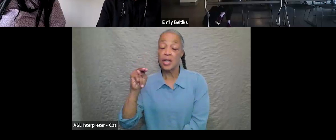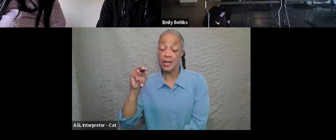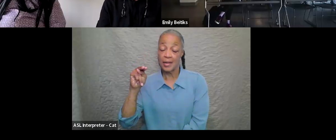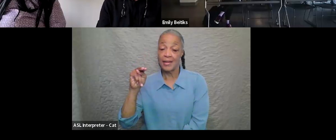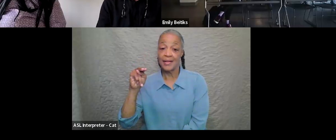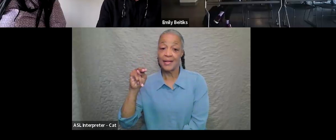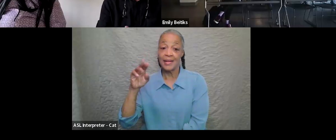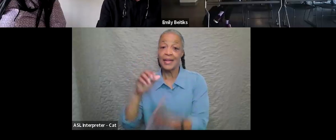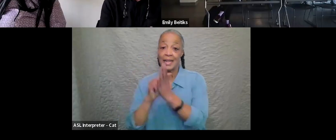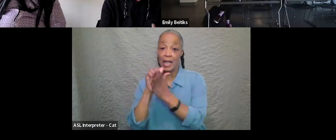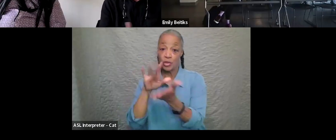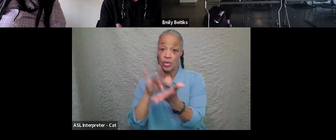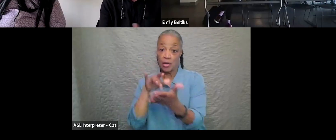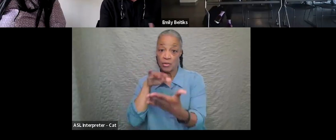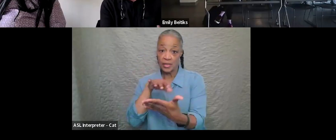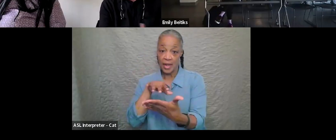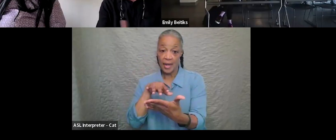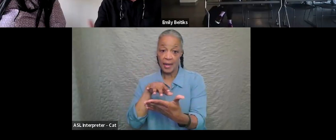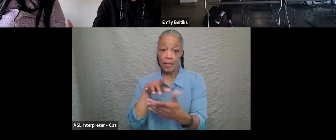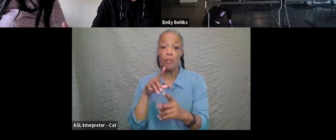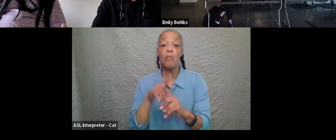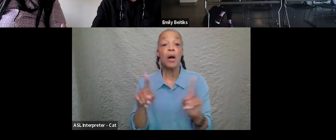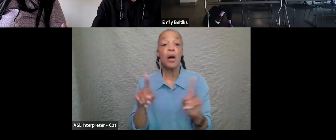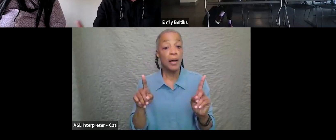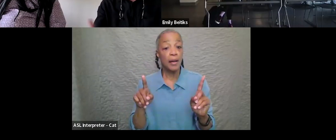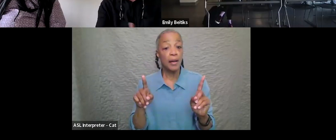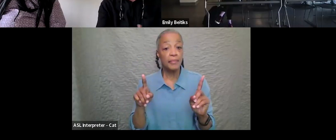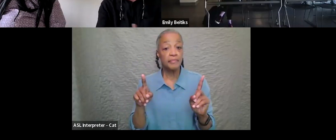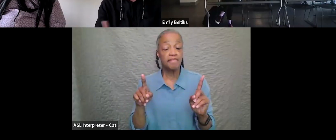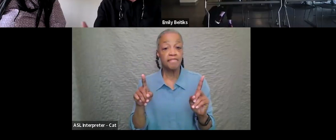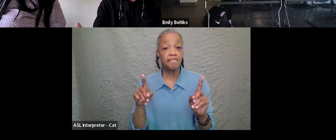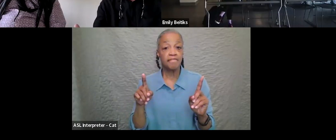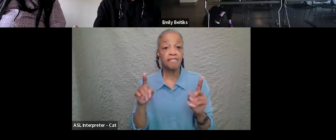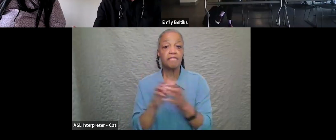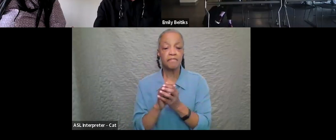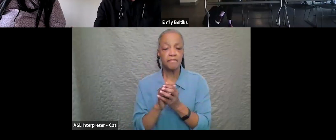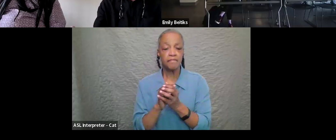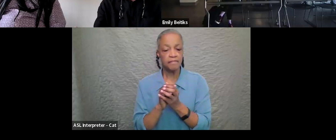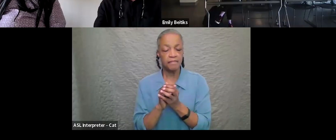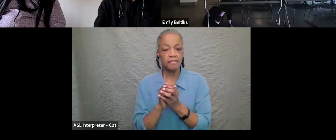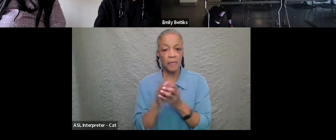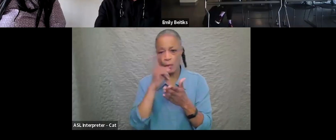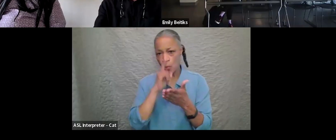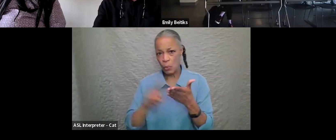What you'll generally find, as you look at, sort of, the way research scandals have changed